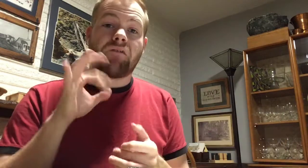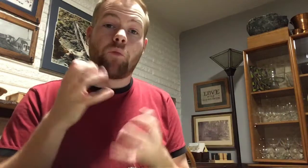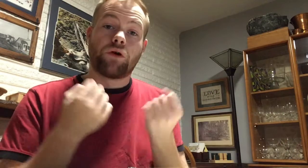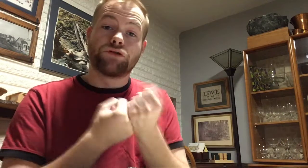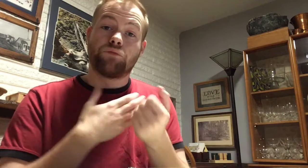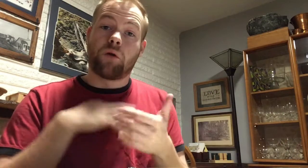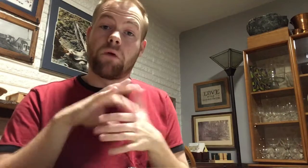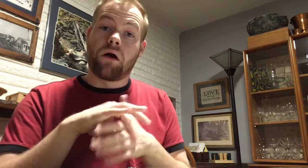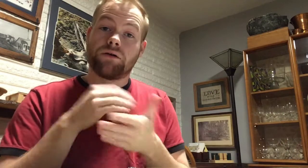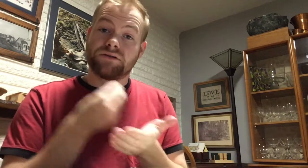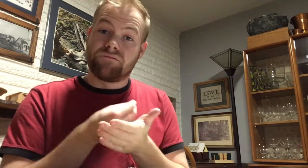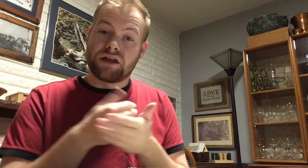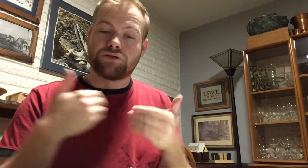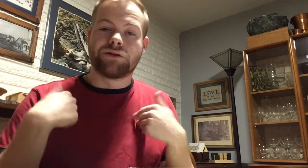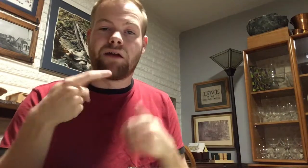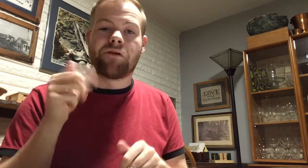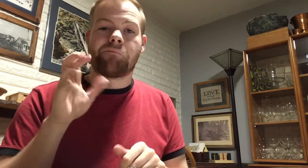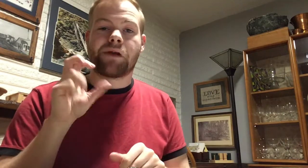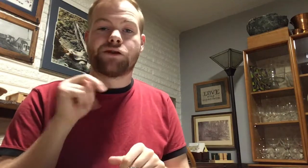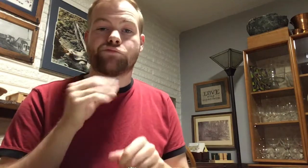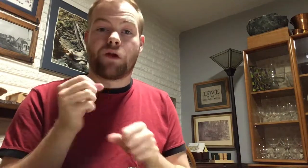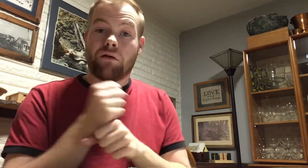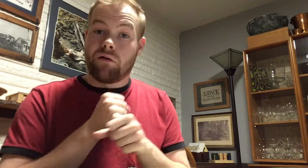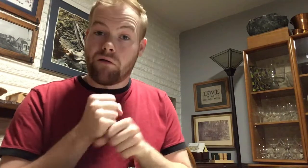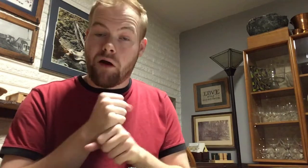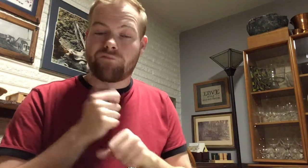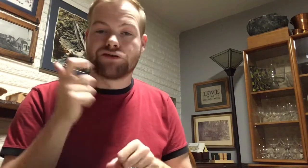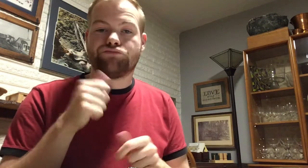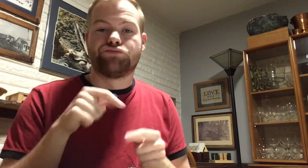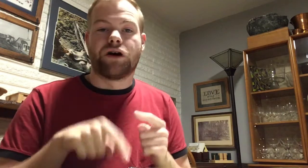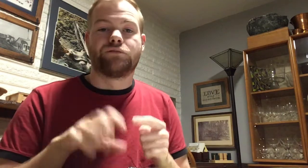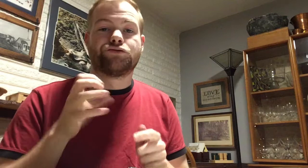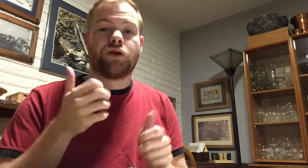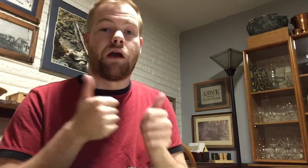If you want to support my content financially, I have Patreon and ko-fi. Subscribe to this channel.